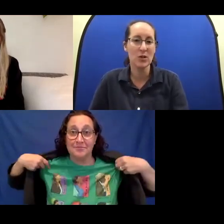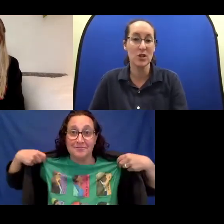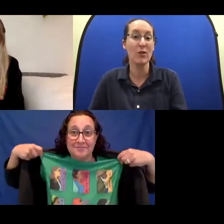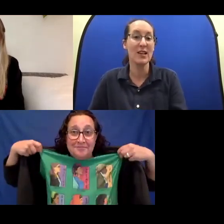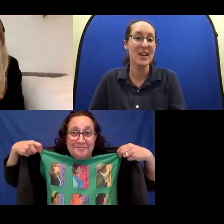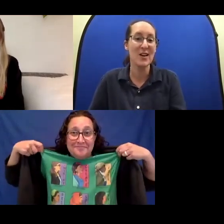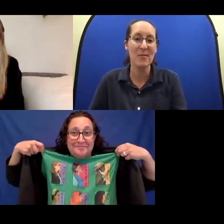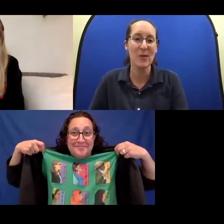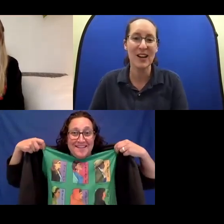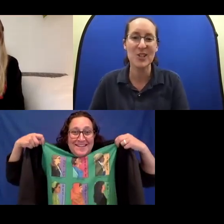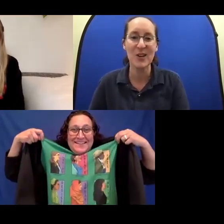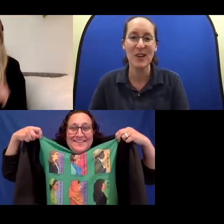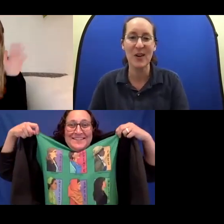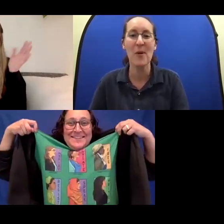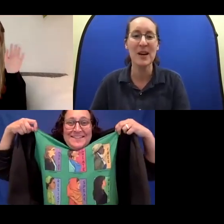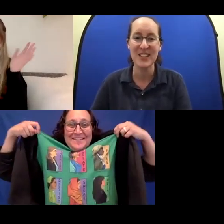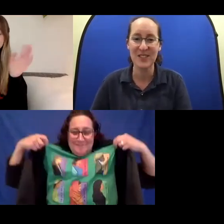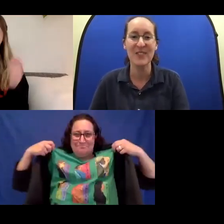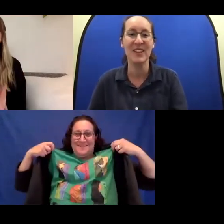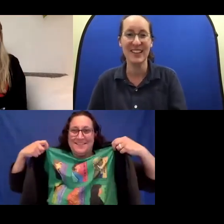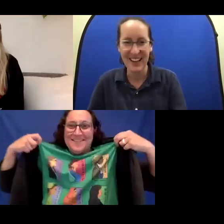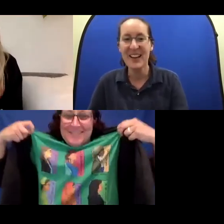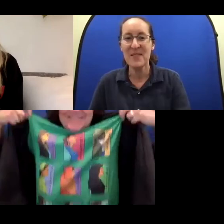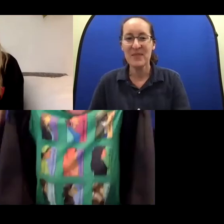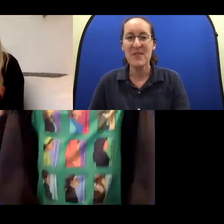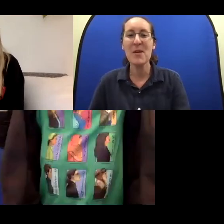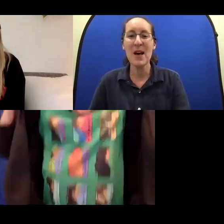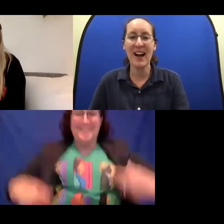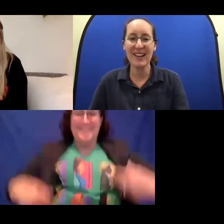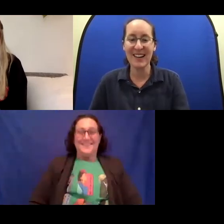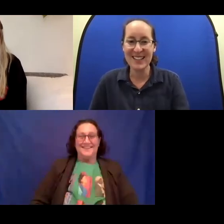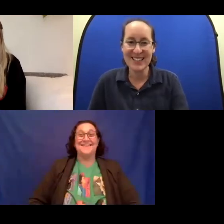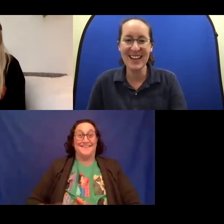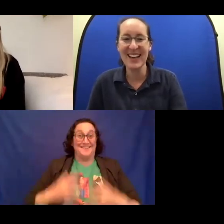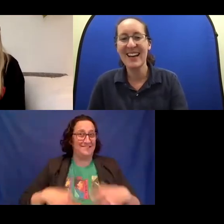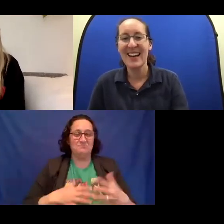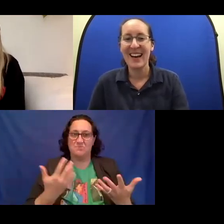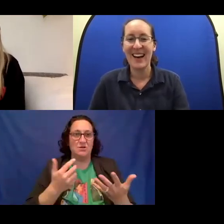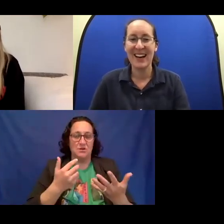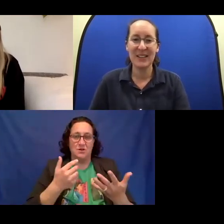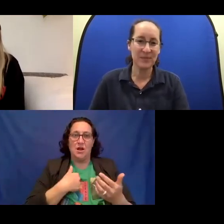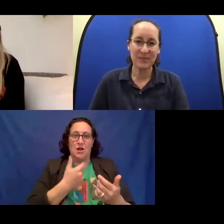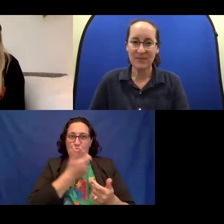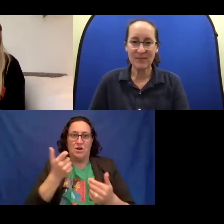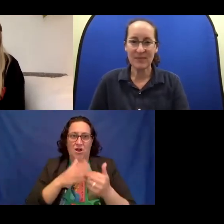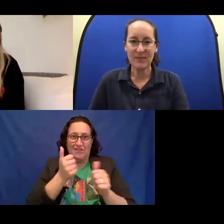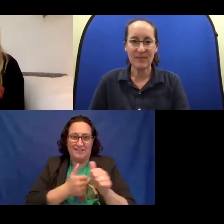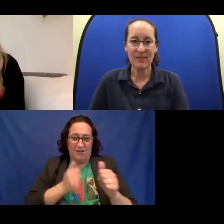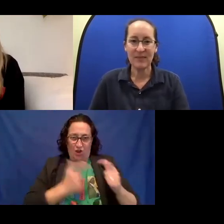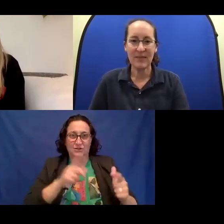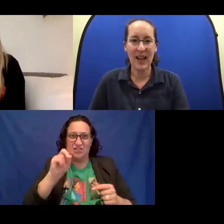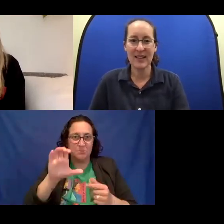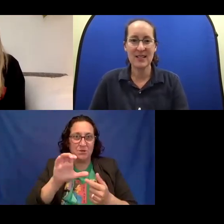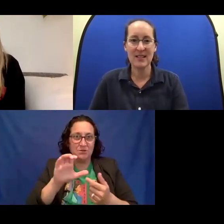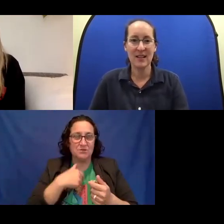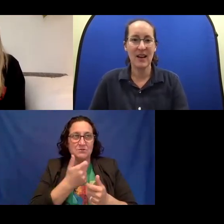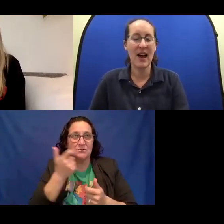of ways. Here I'm wearing a shirt with a whole bunch of different female icons! And I've